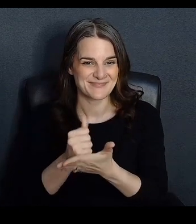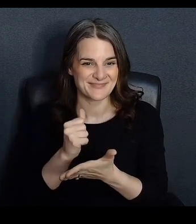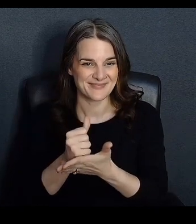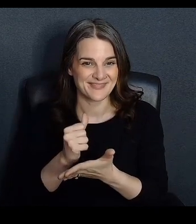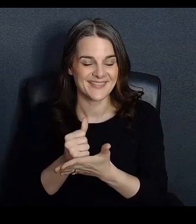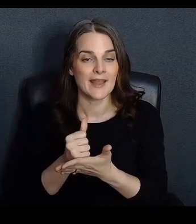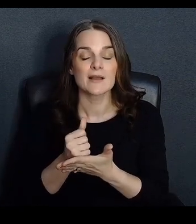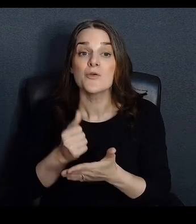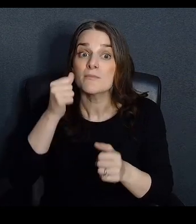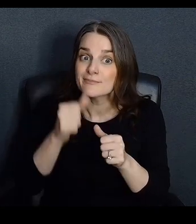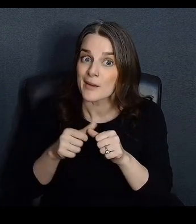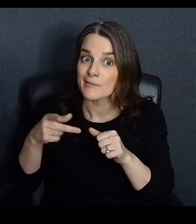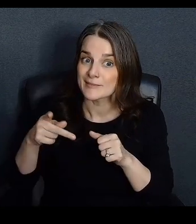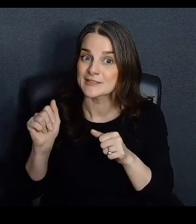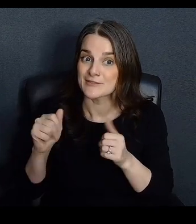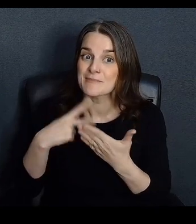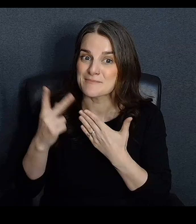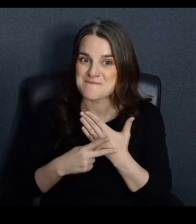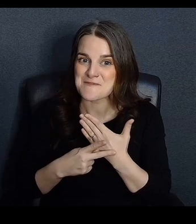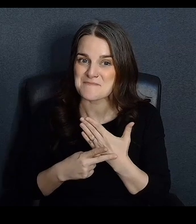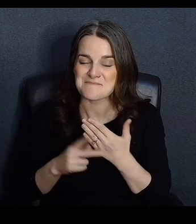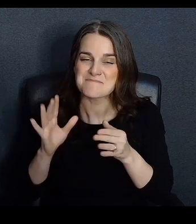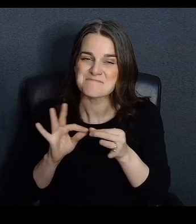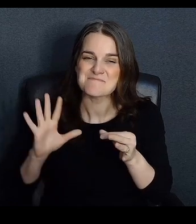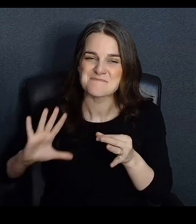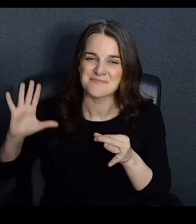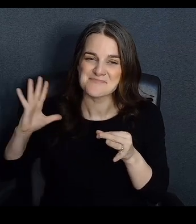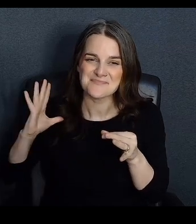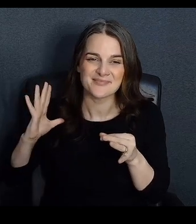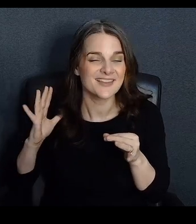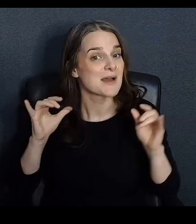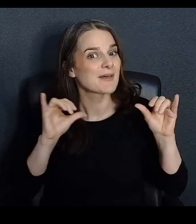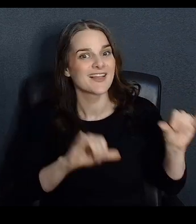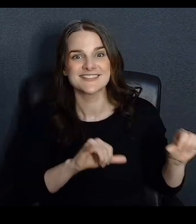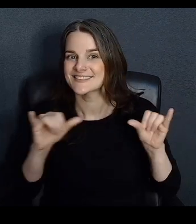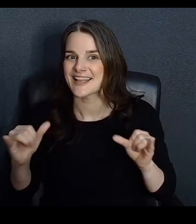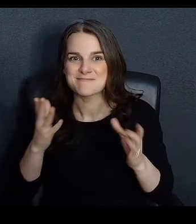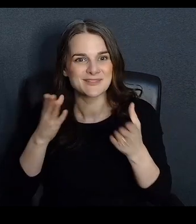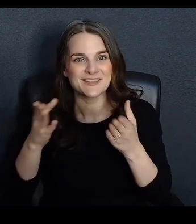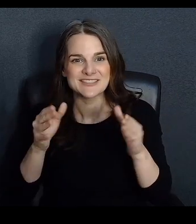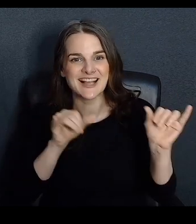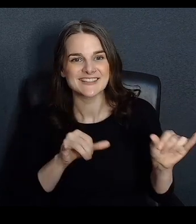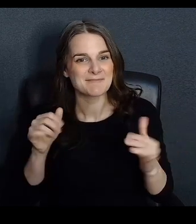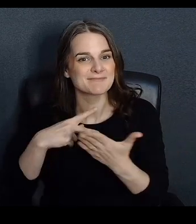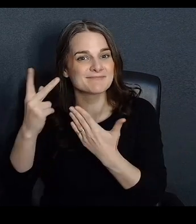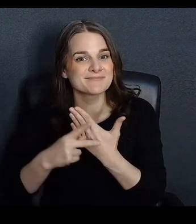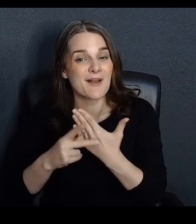So TechOWL is a Pennsylvania program, as I had mentioned before. But a lot of these same services and programs